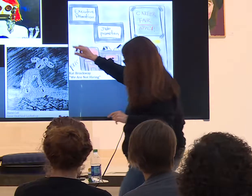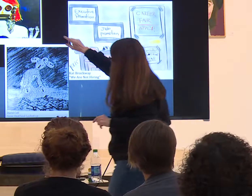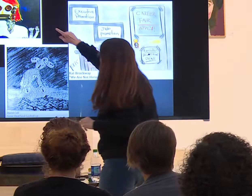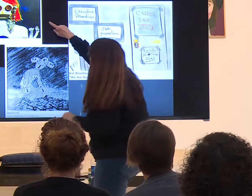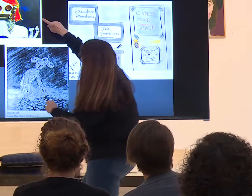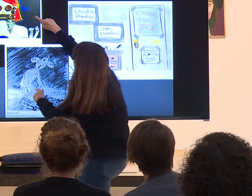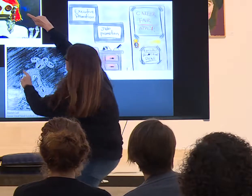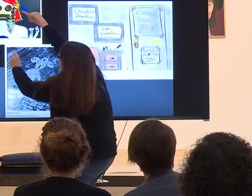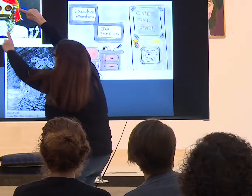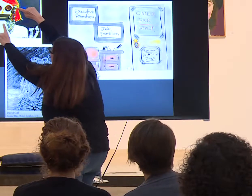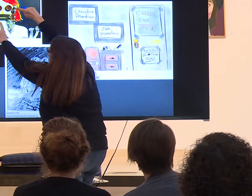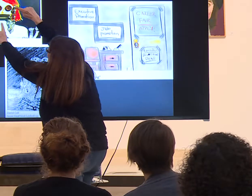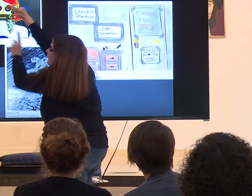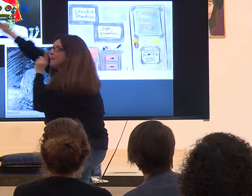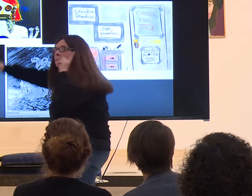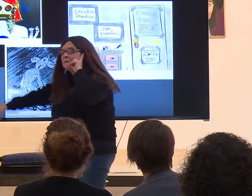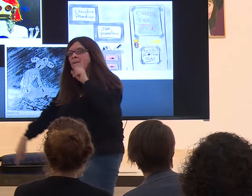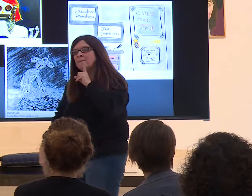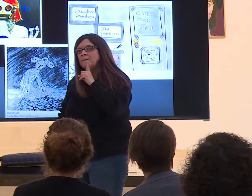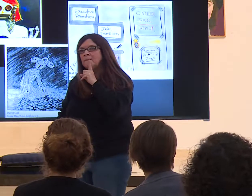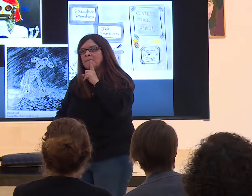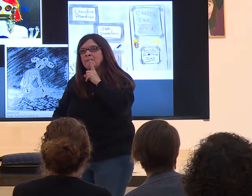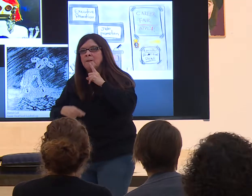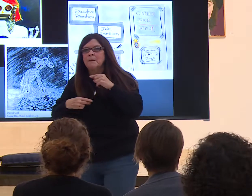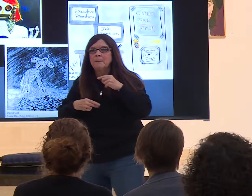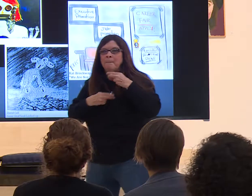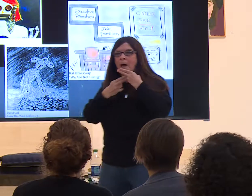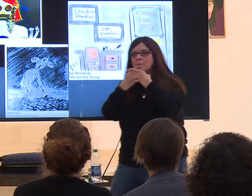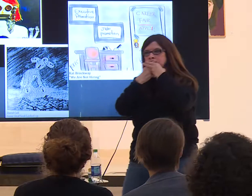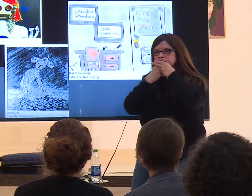No, not really. Nancy: OK. Well, you can see here,